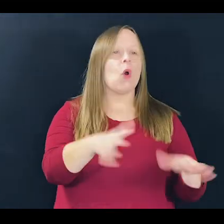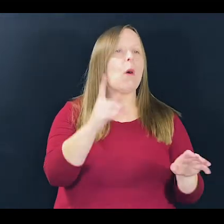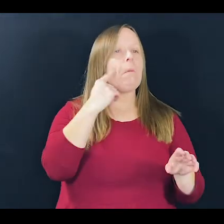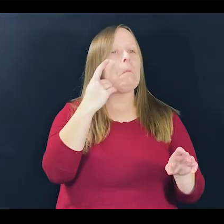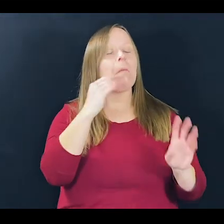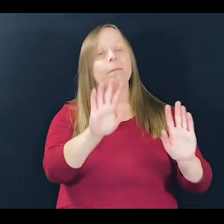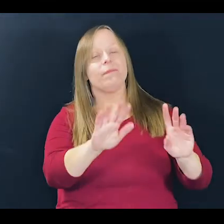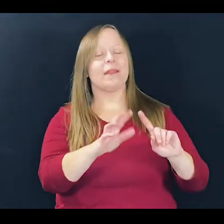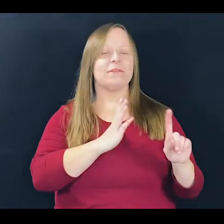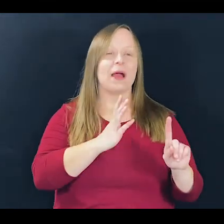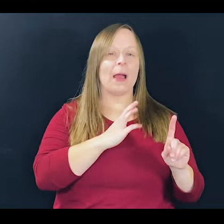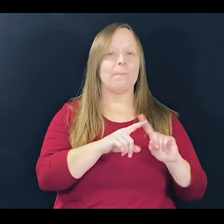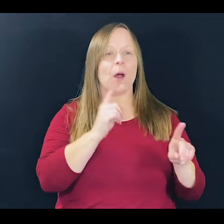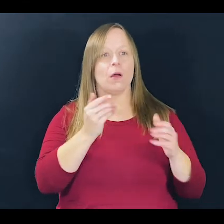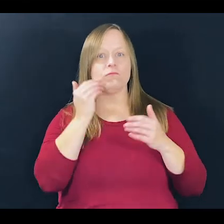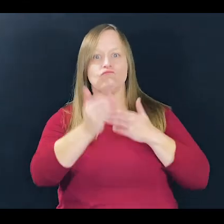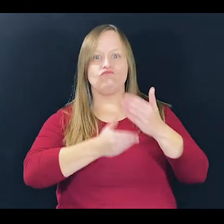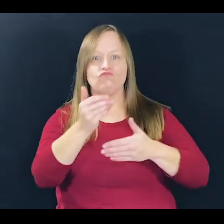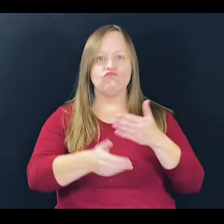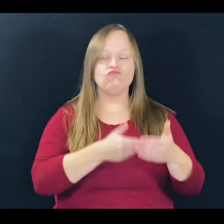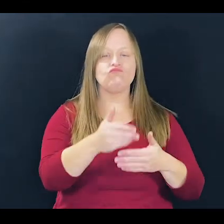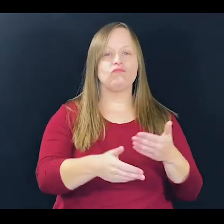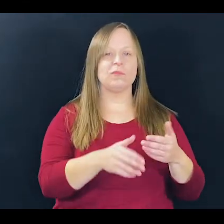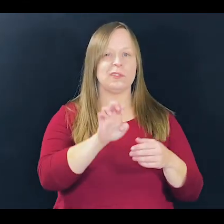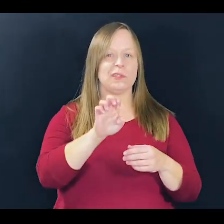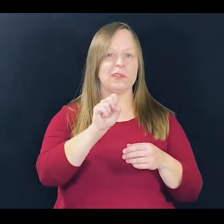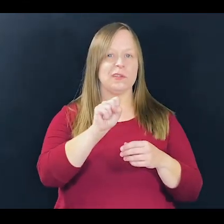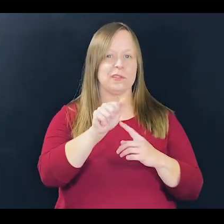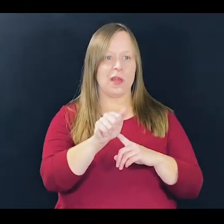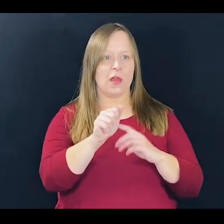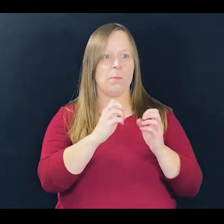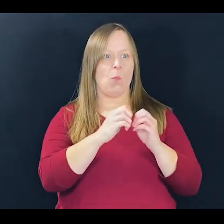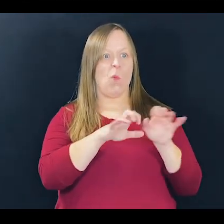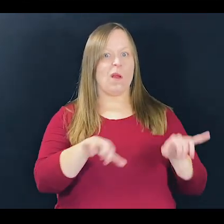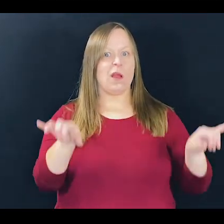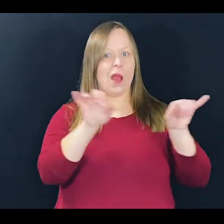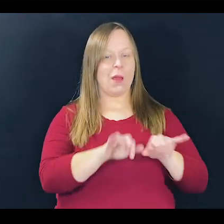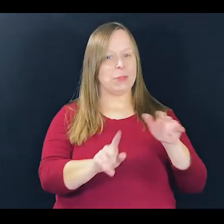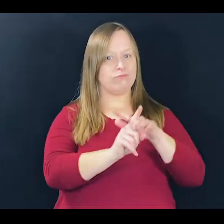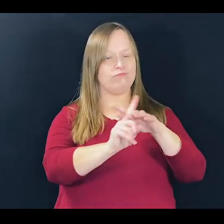that's fine too, but as we move along and ESAs are becoming more common .Do you